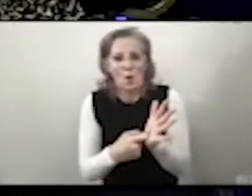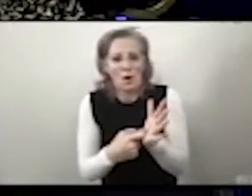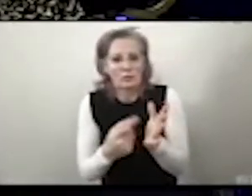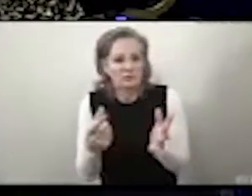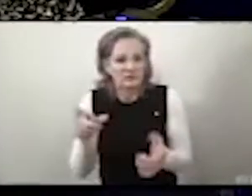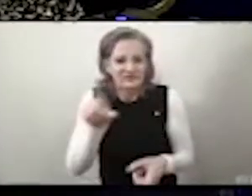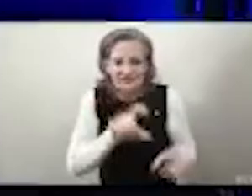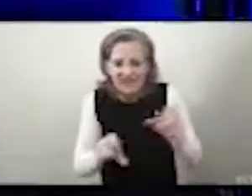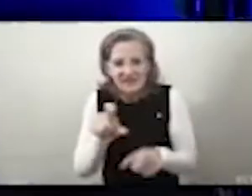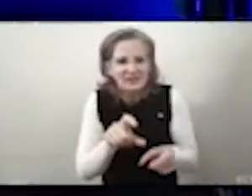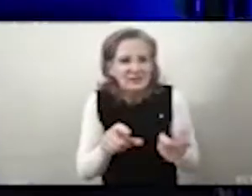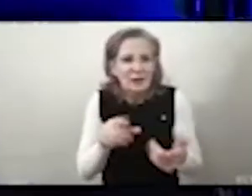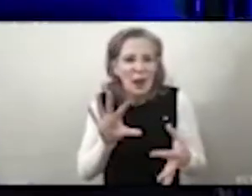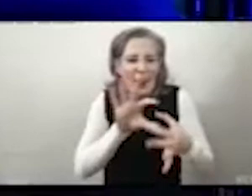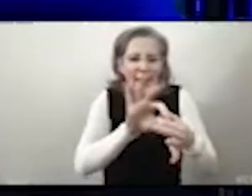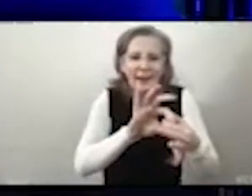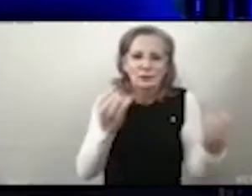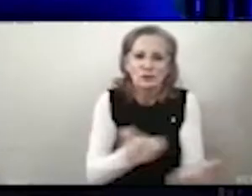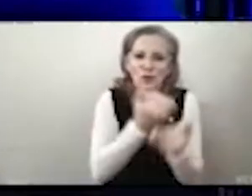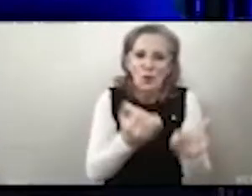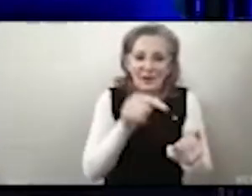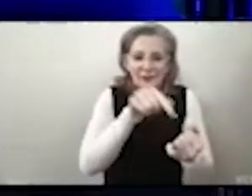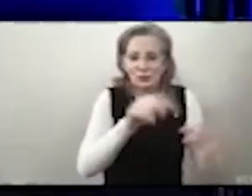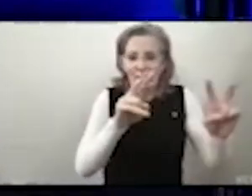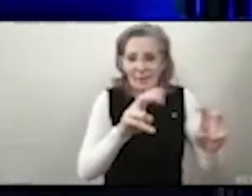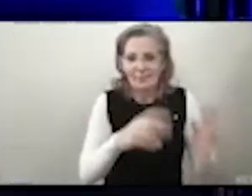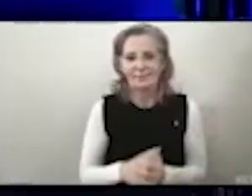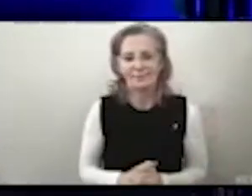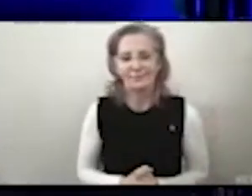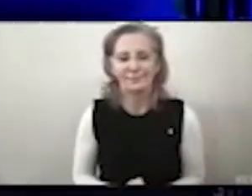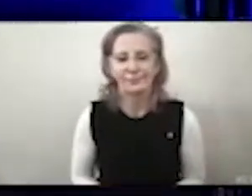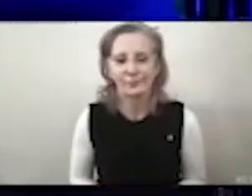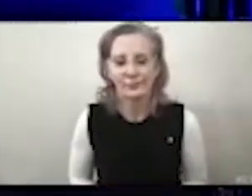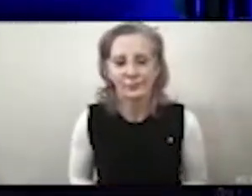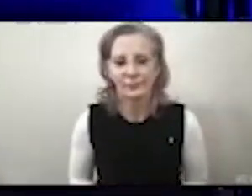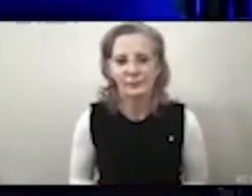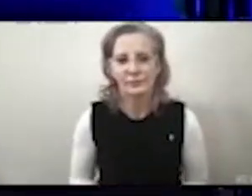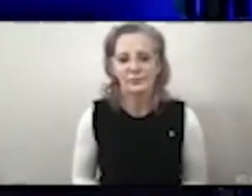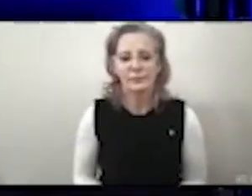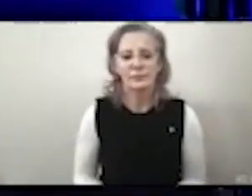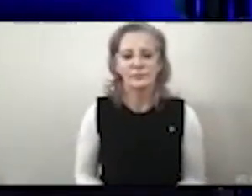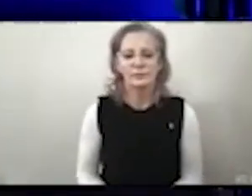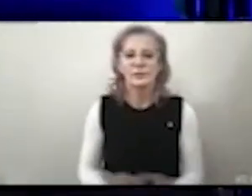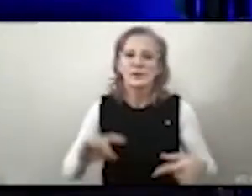In addition, recognising the detrimental impact that misleading reporting and presentation of scientific